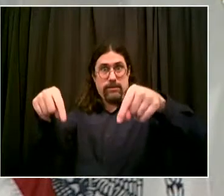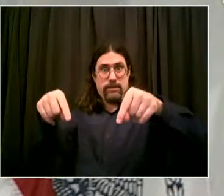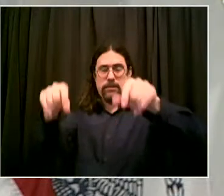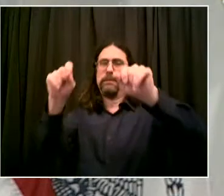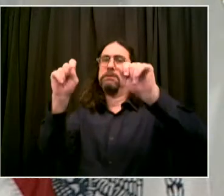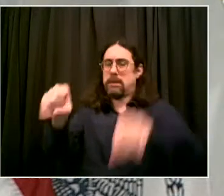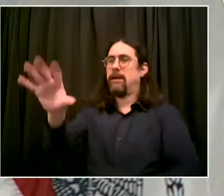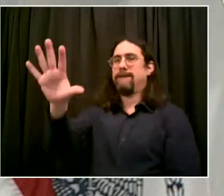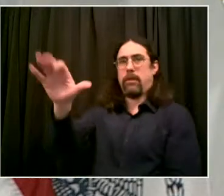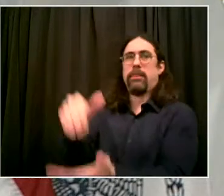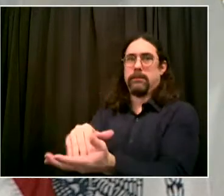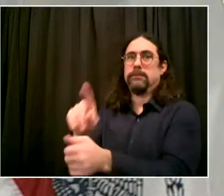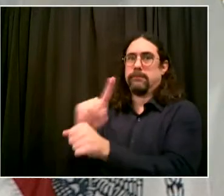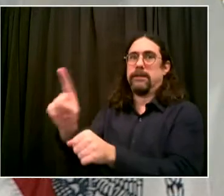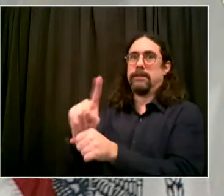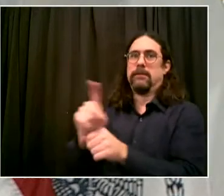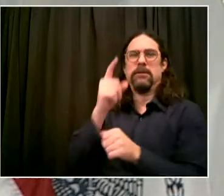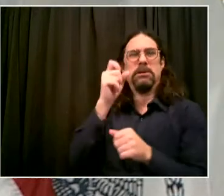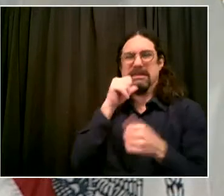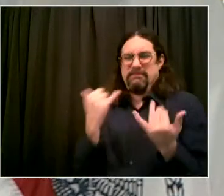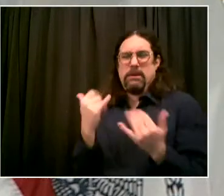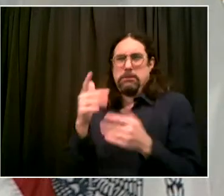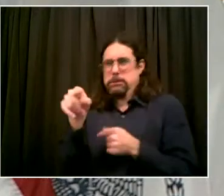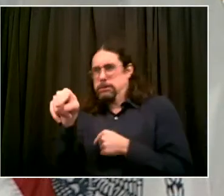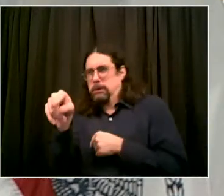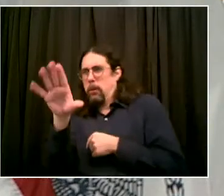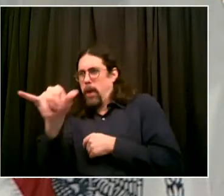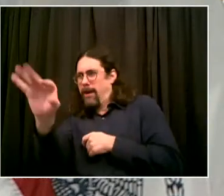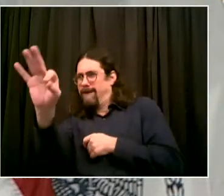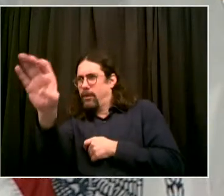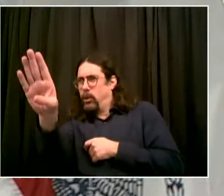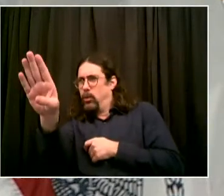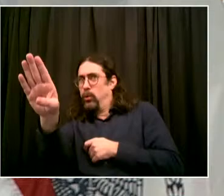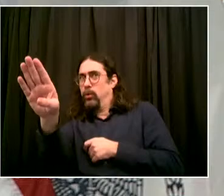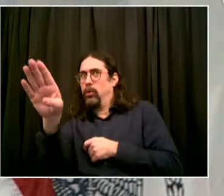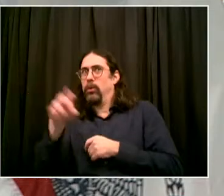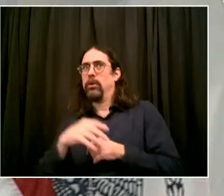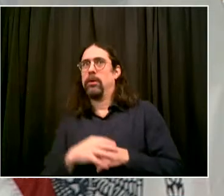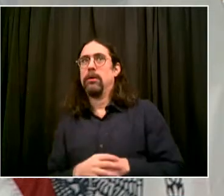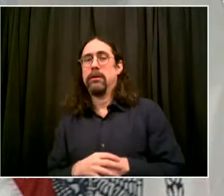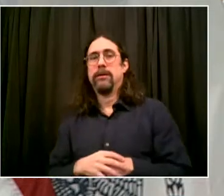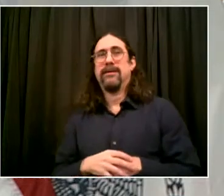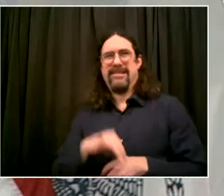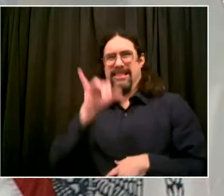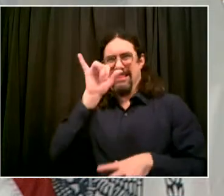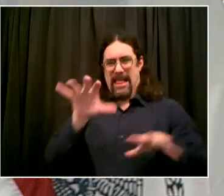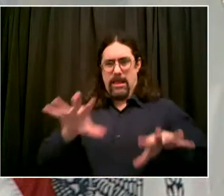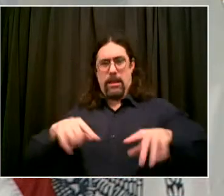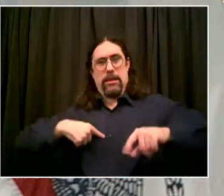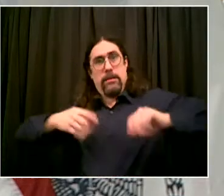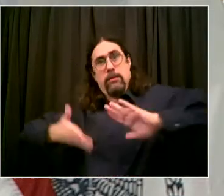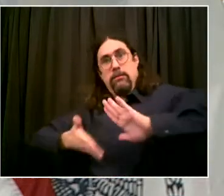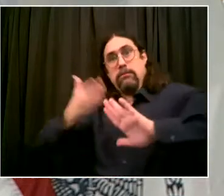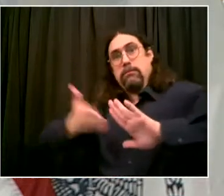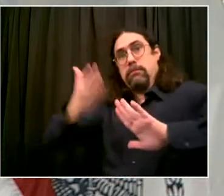THE SUPPLY, I CAN TELL YOU THAT THE FEDDRAEL GOVERNMENT WAS ABLE E O TEETHIER